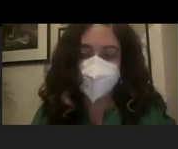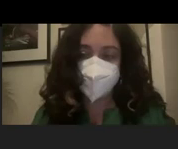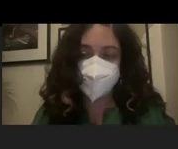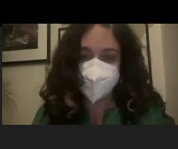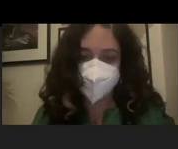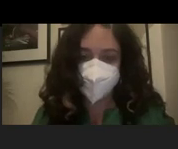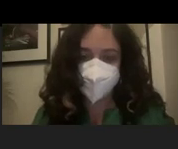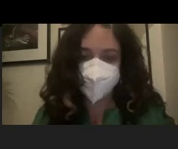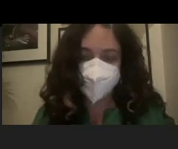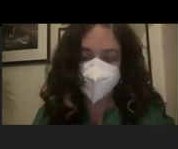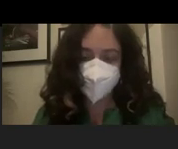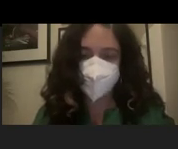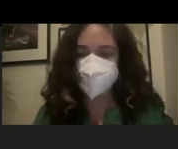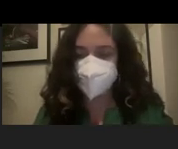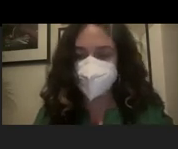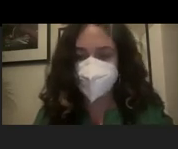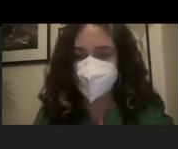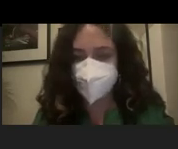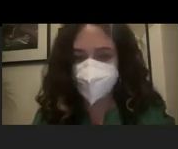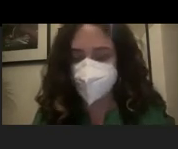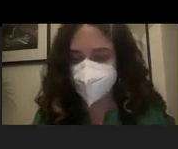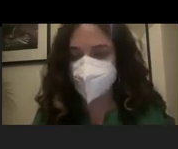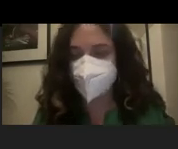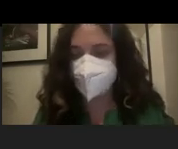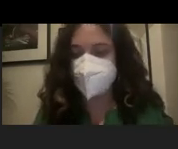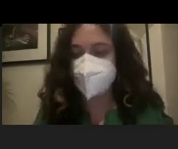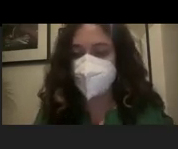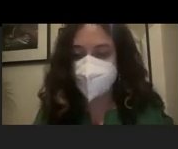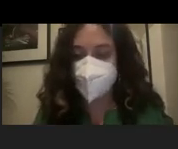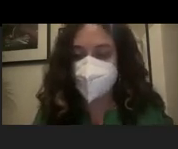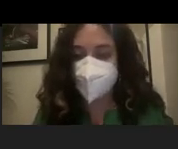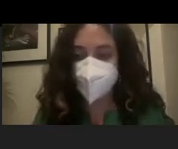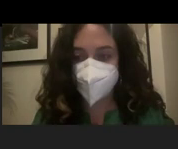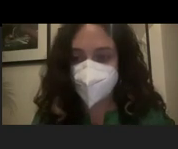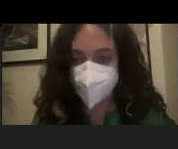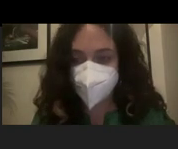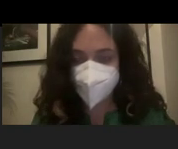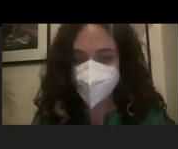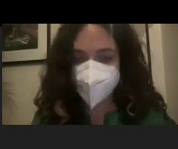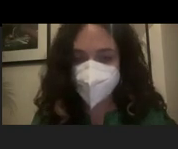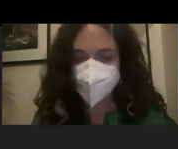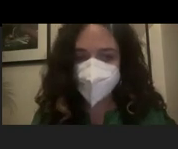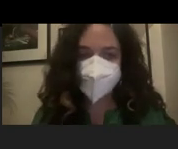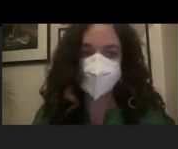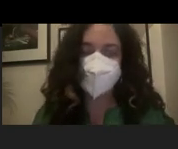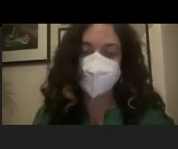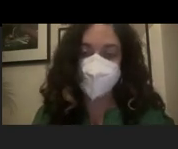get infected or permanently isolate themselves from participating in society forever either they